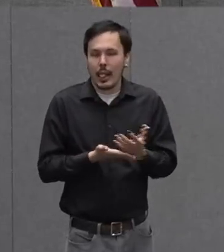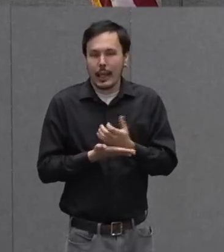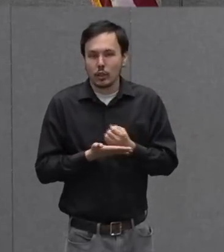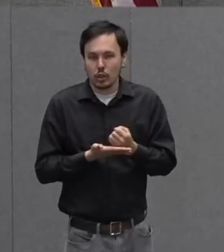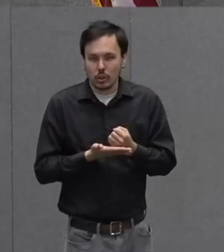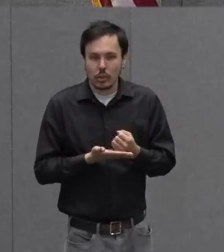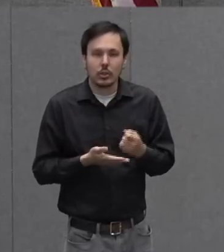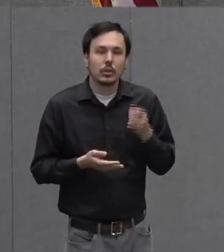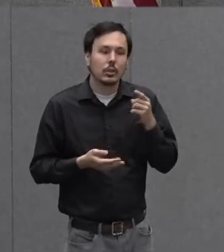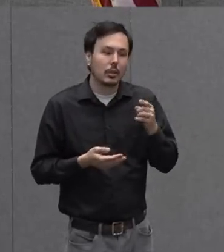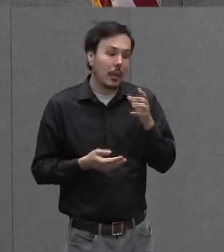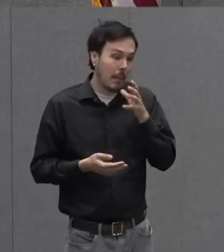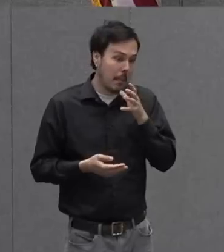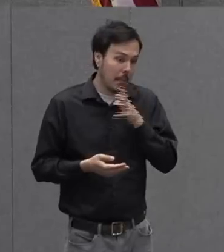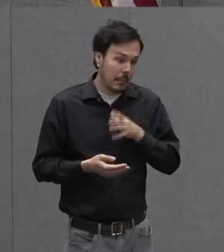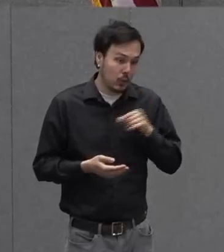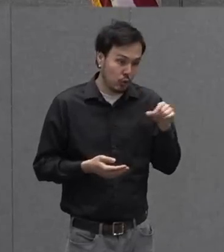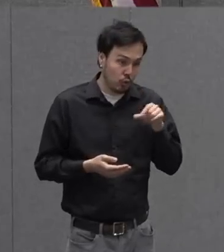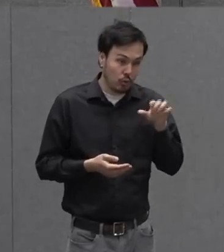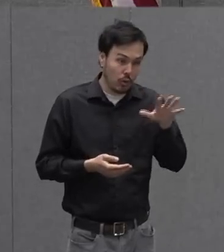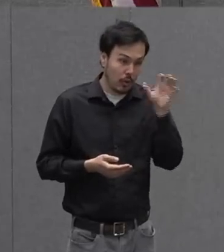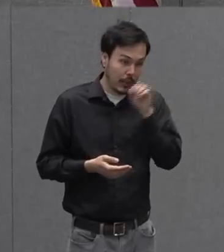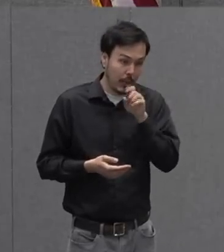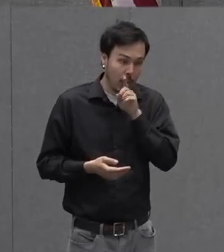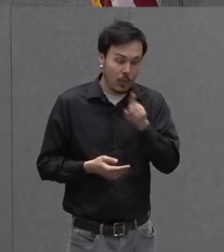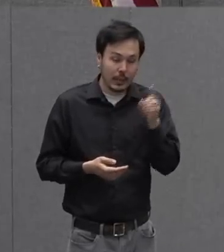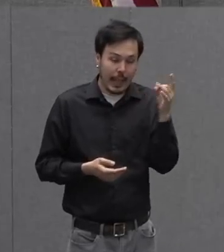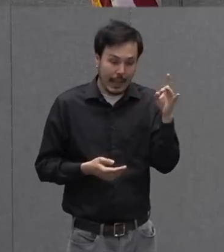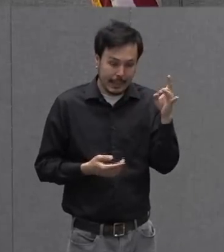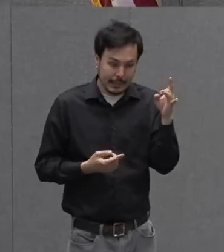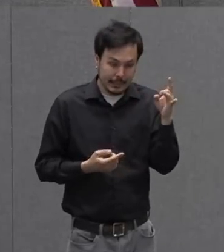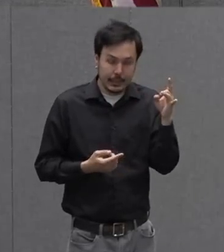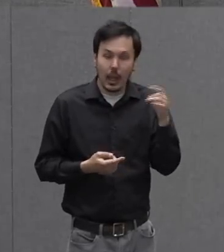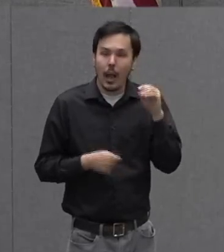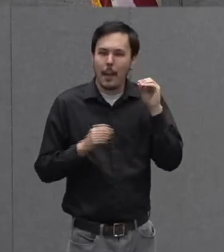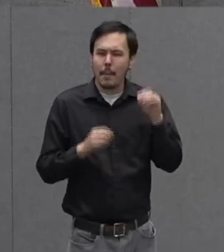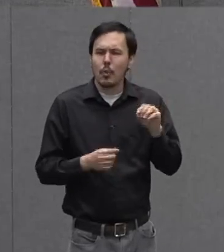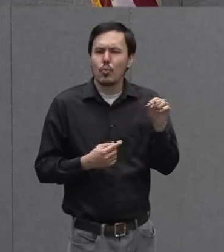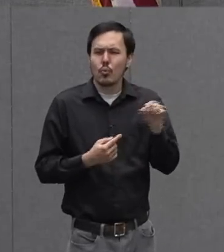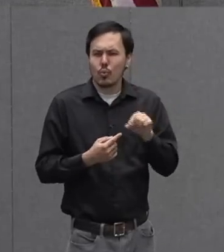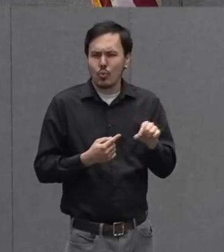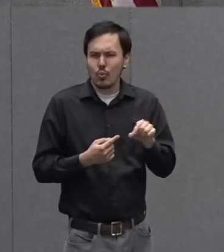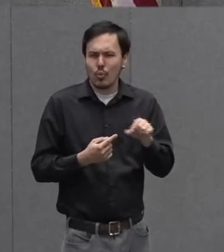Mrs. Q said 18. Well, I put a Q down here for Mrs. Q